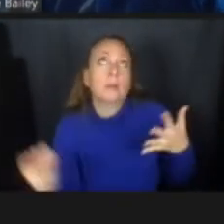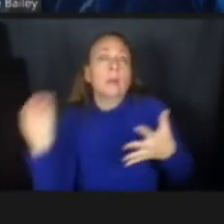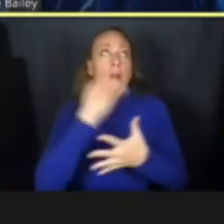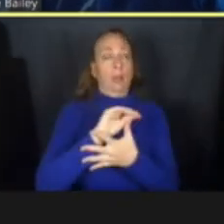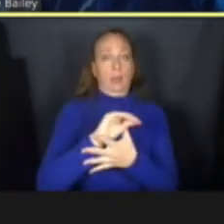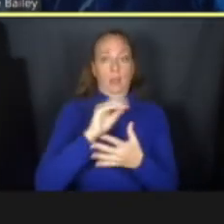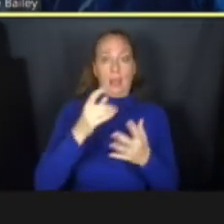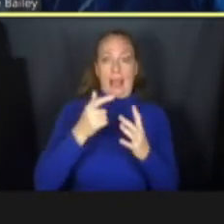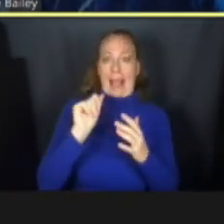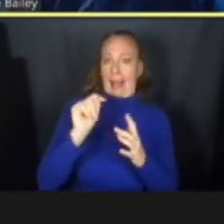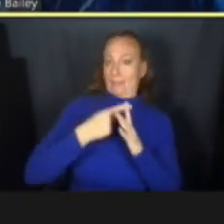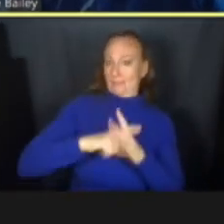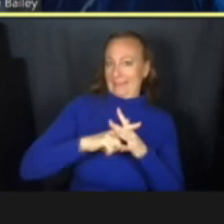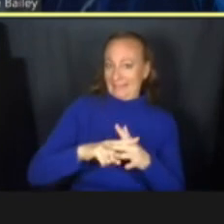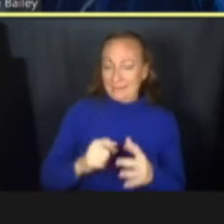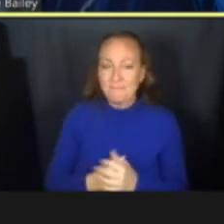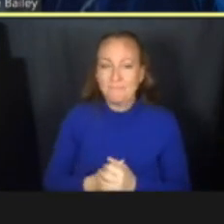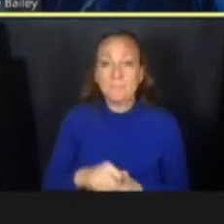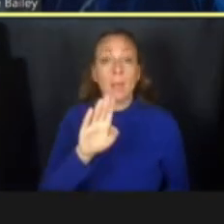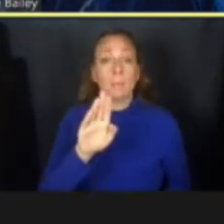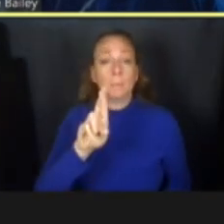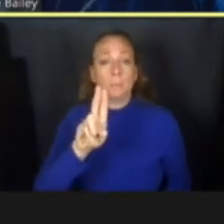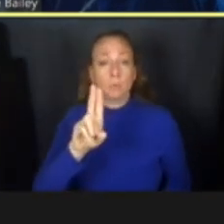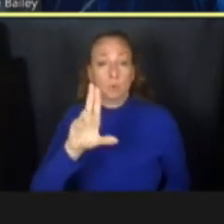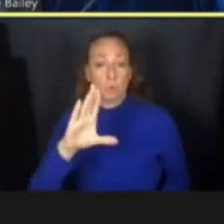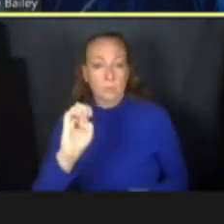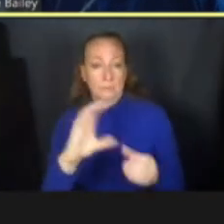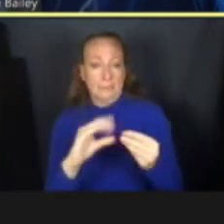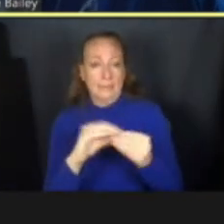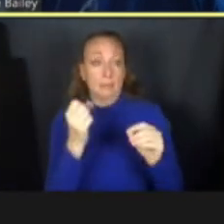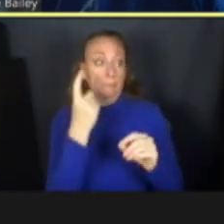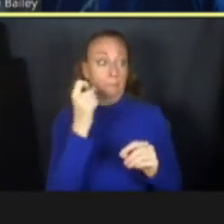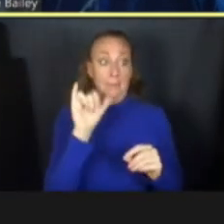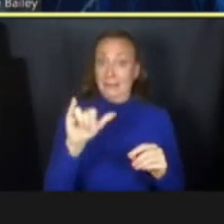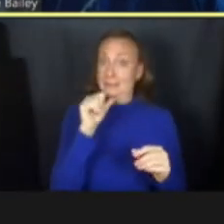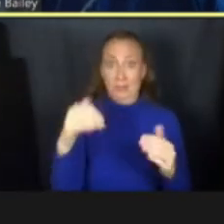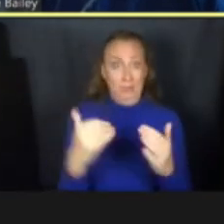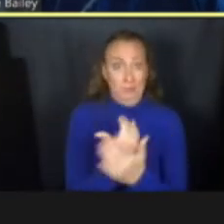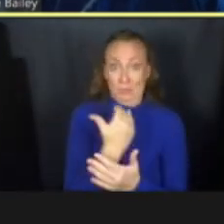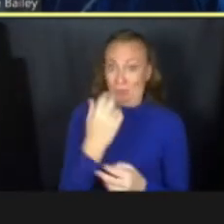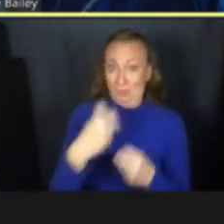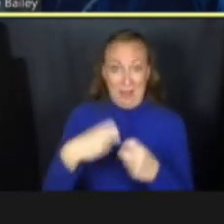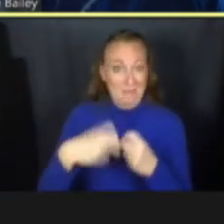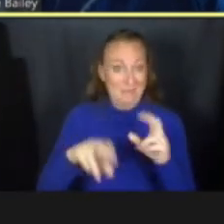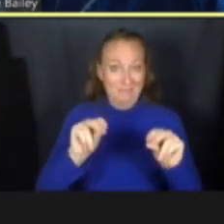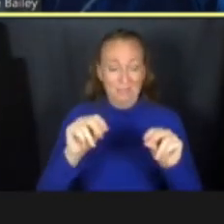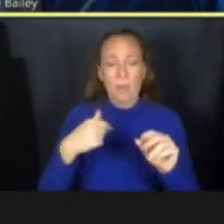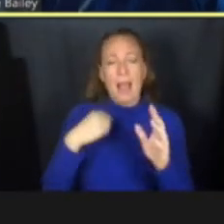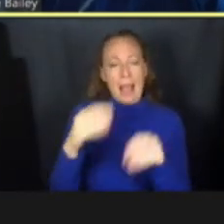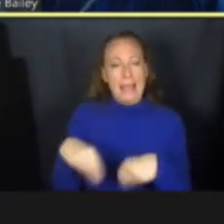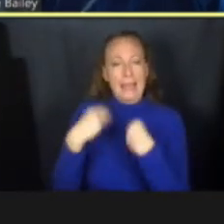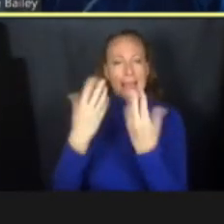I'm Bruce, I'll mention, you know, it's not a new problem. I did a presentation in Second Life like 20 years ago